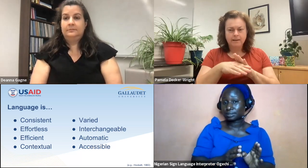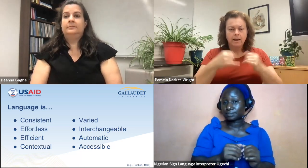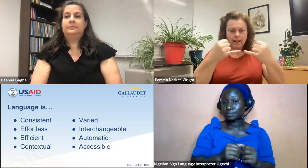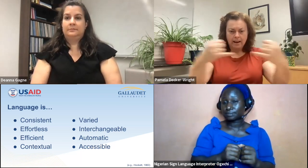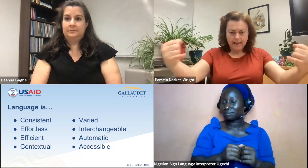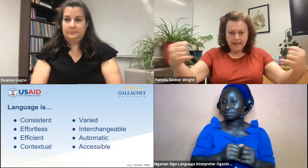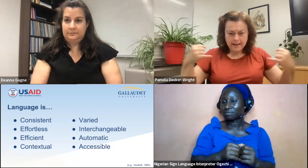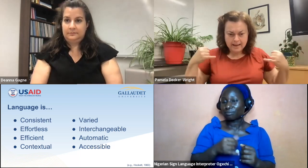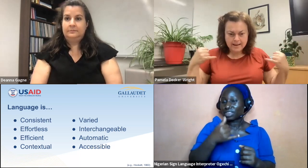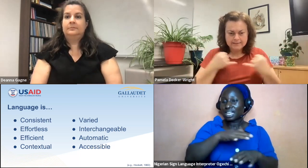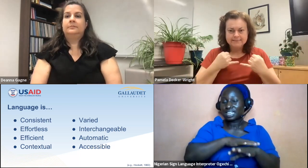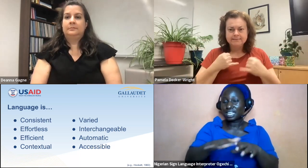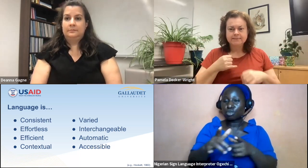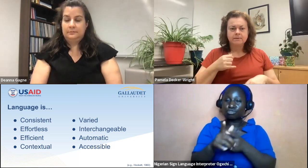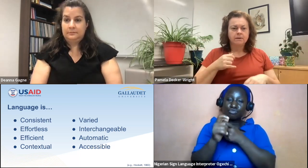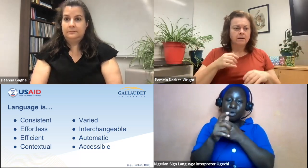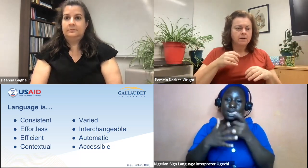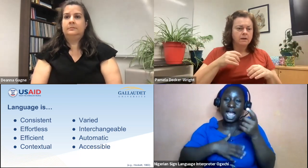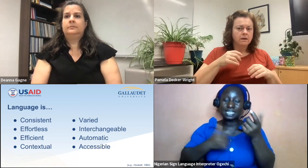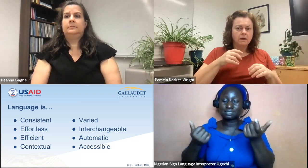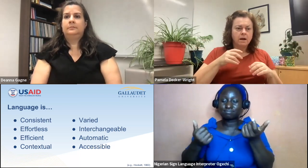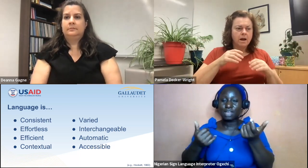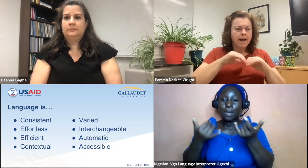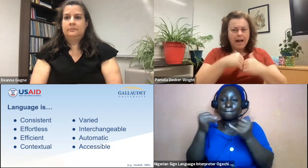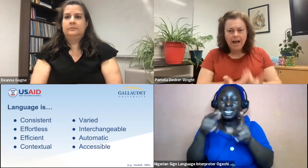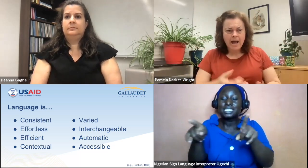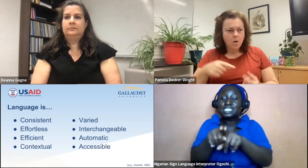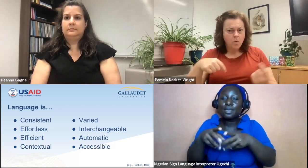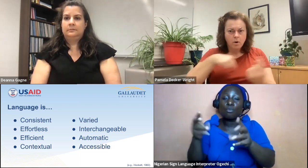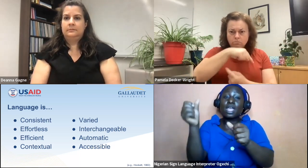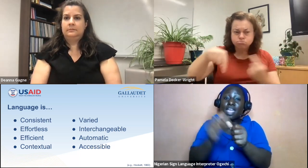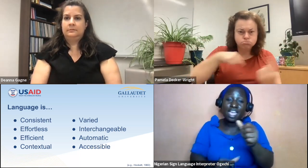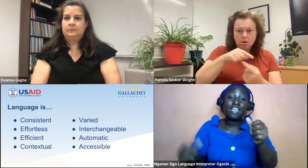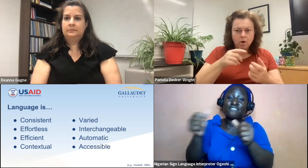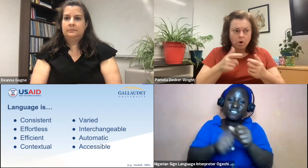everyone is kicking, and everyone is running. They're doing that within the bounds.